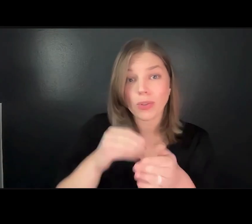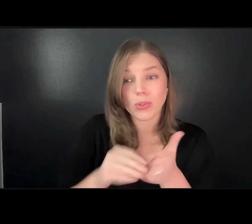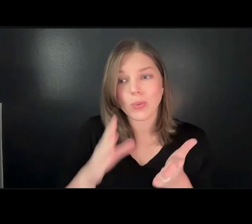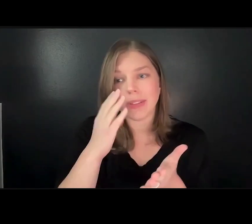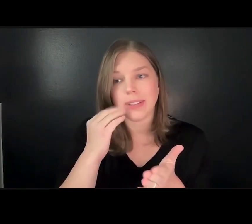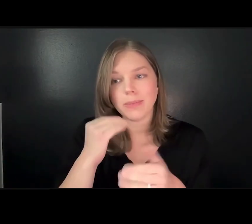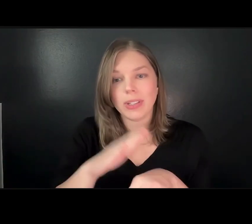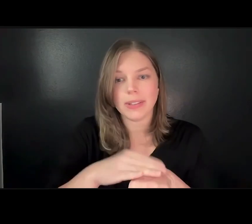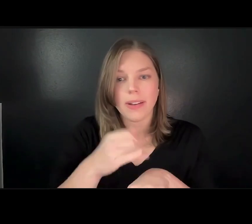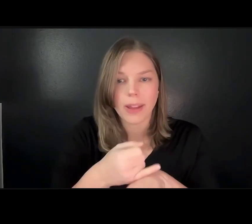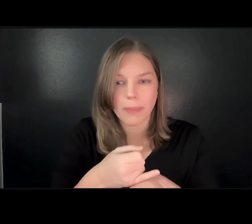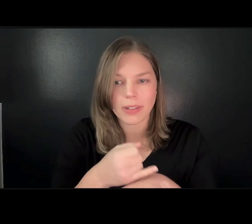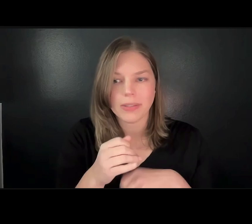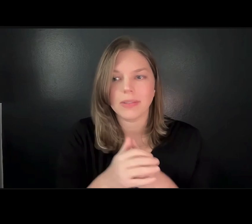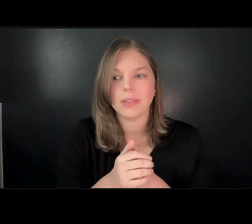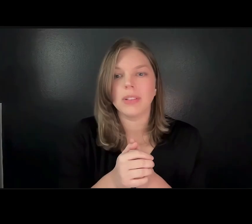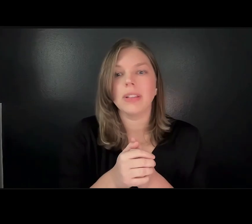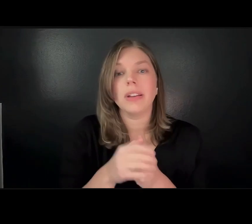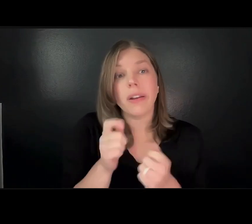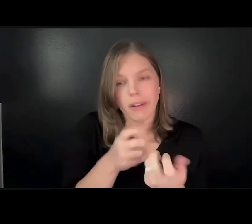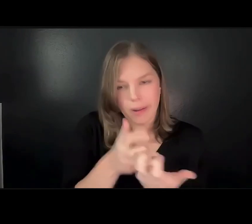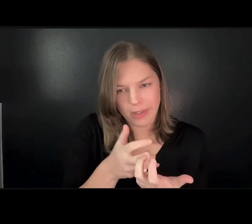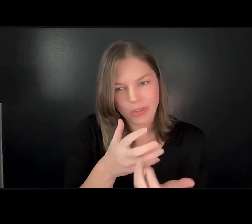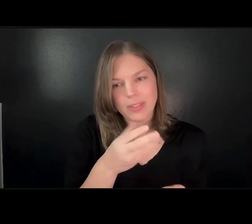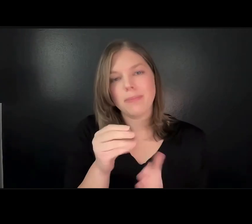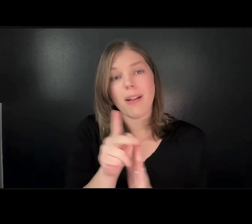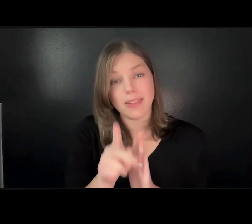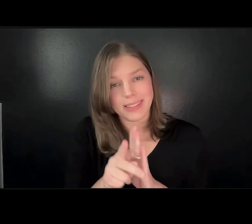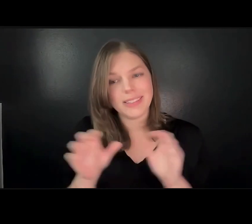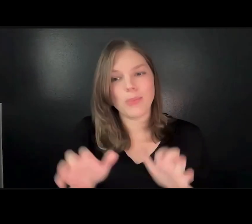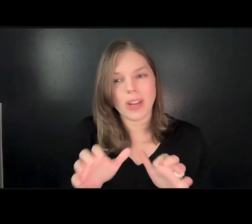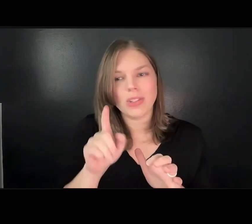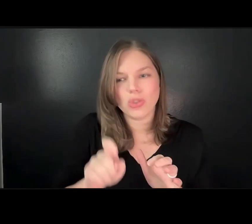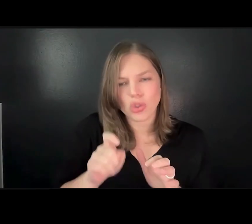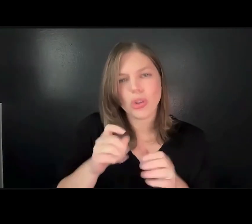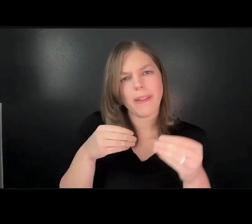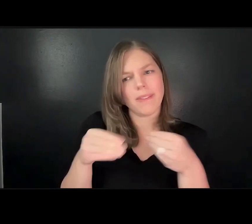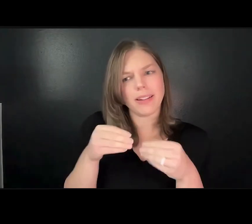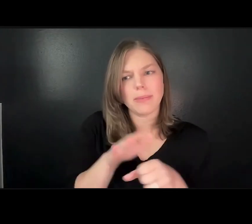throughout the student's experience on campus. Because accommodation policies and practices